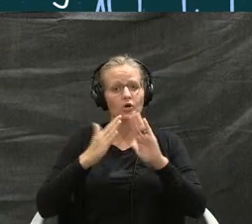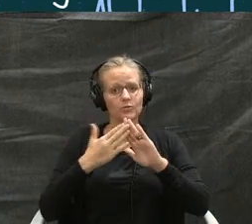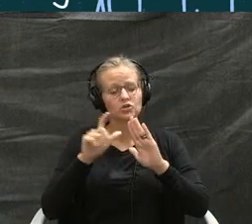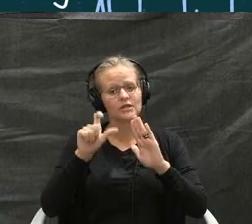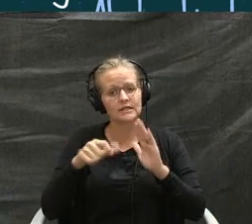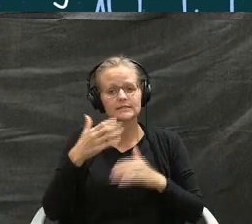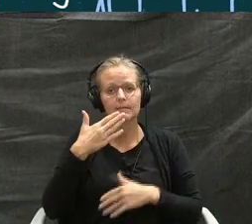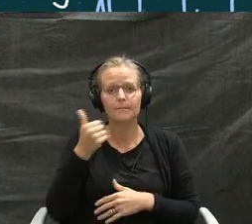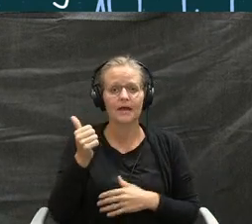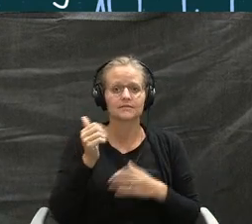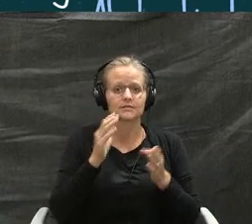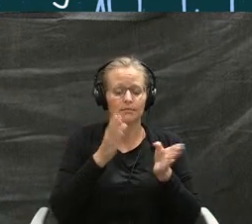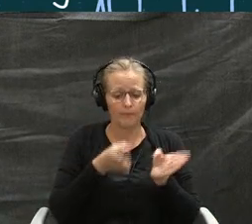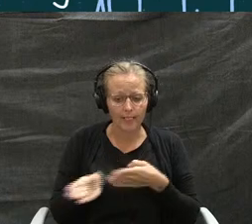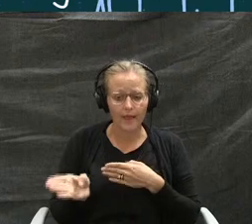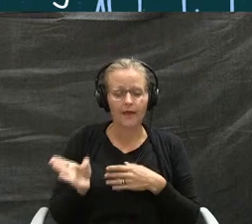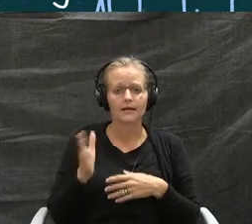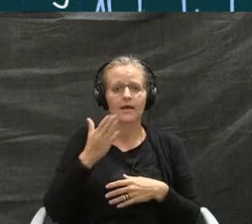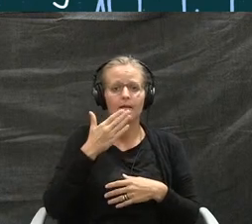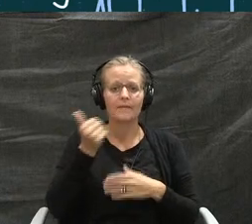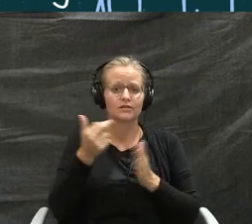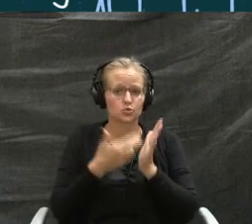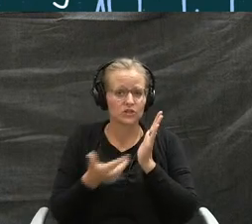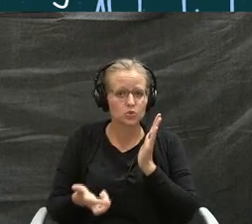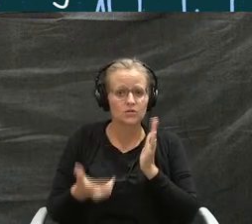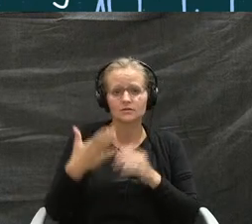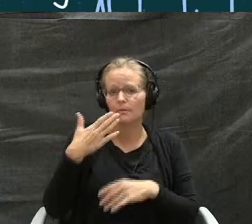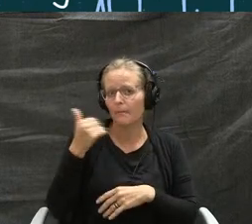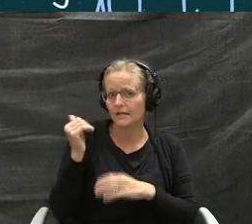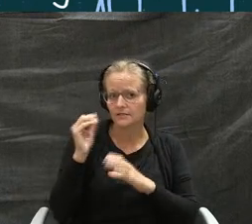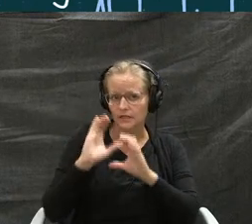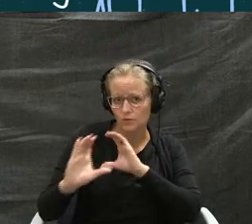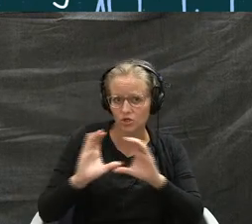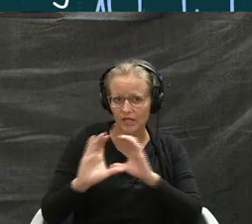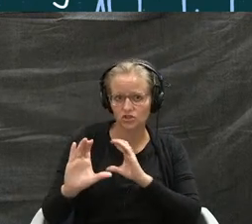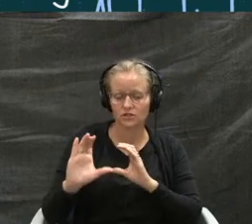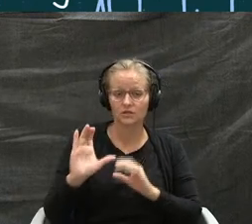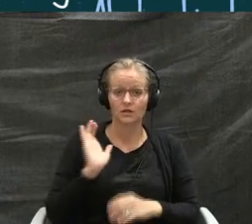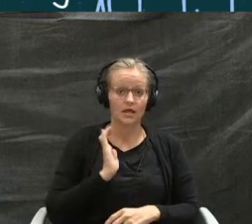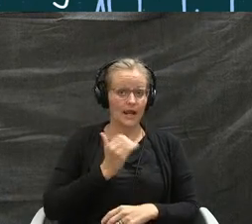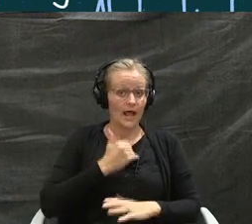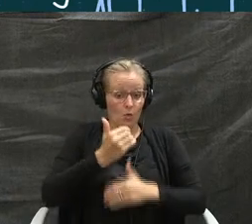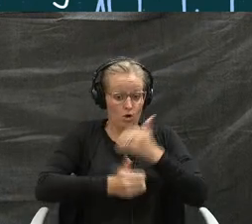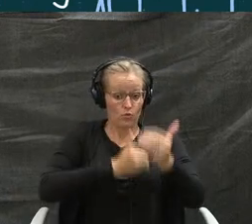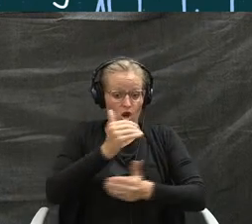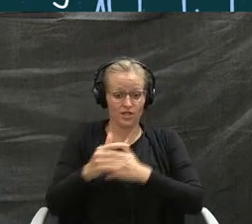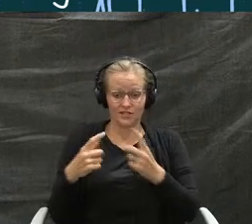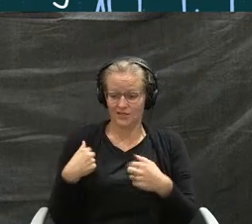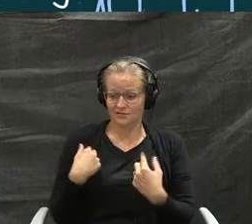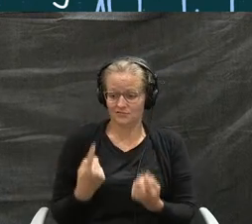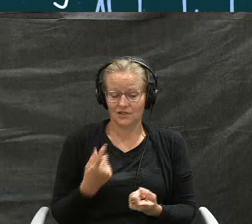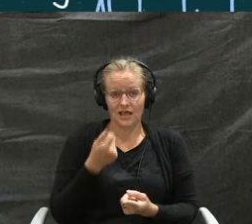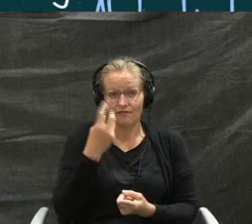think that this process that we've been experiencing the past few weeks is really designed to get the best possible outcome